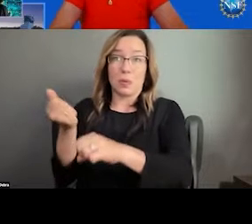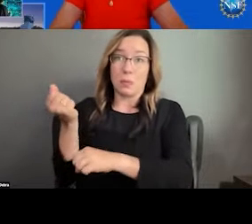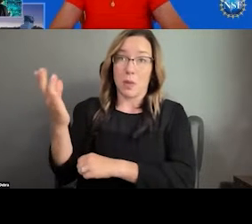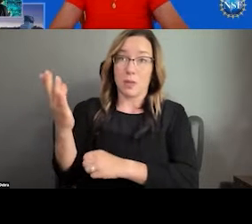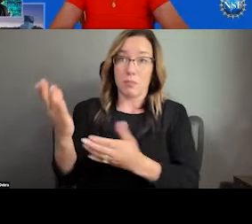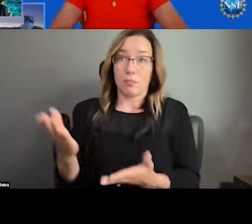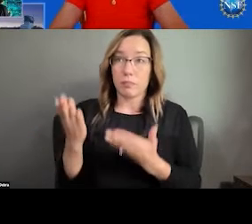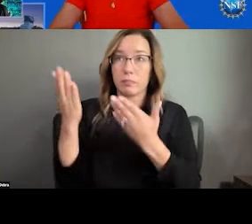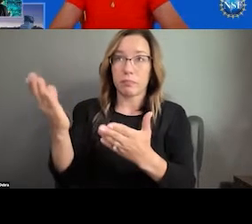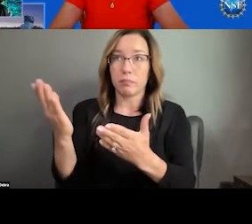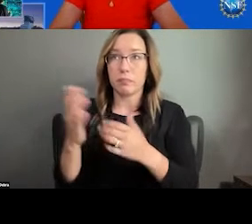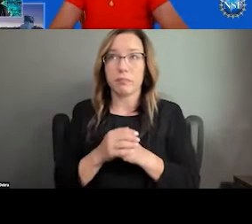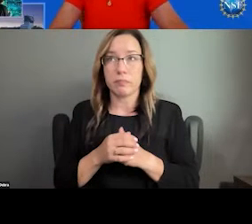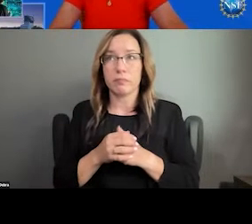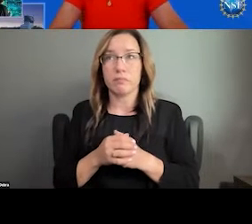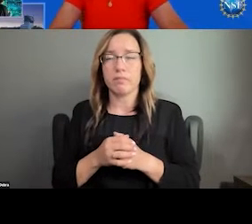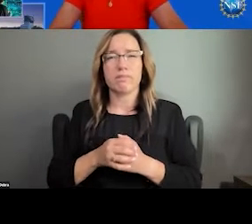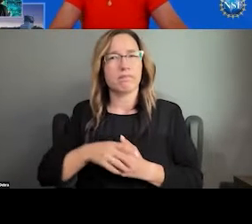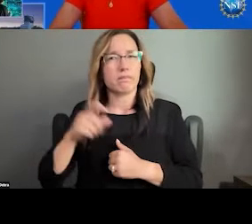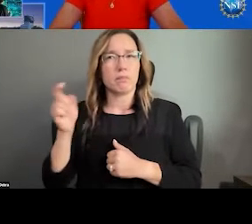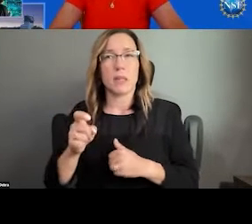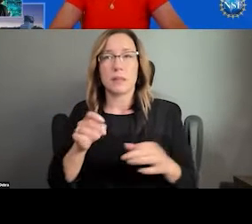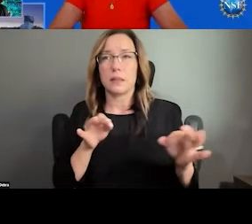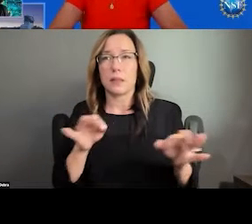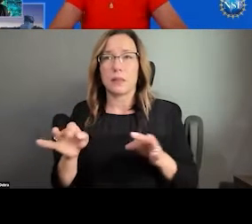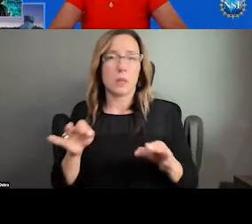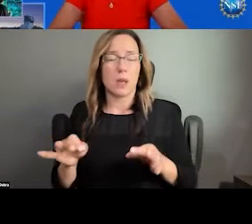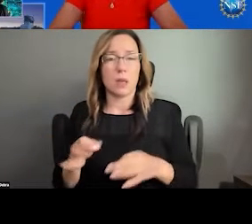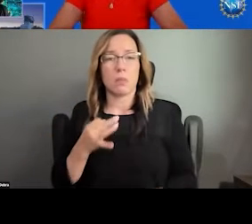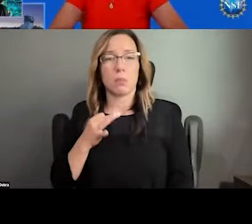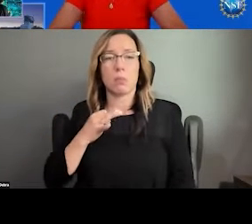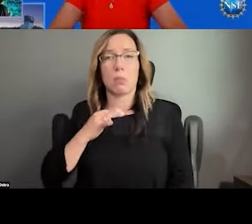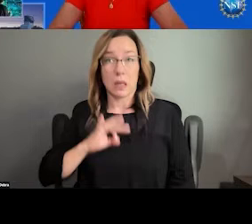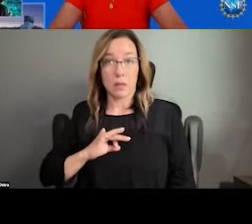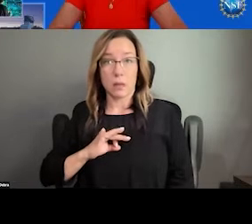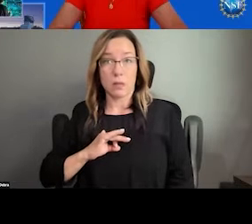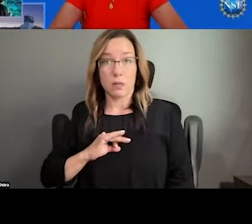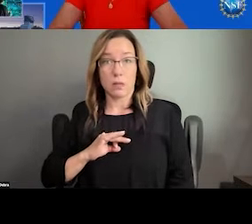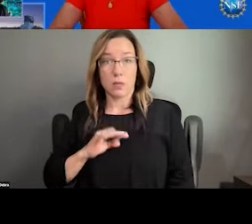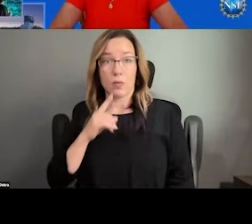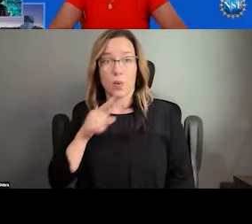The proposer has to explain the benefits to the project of performance at